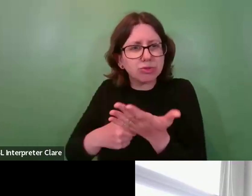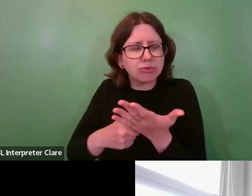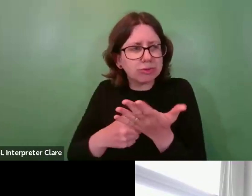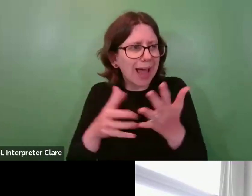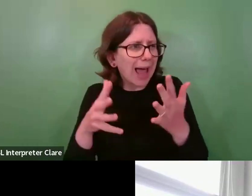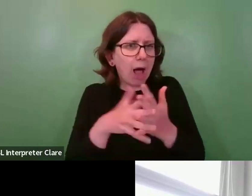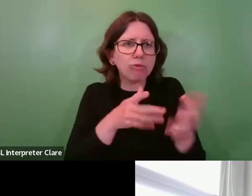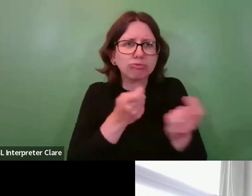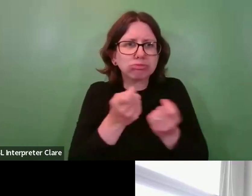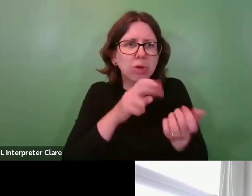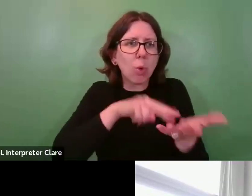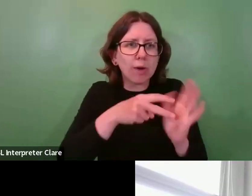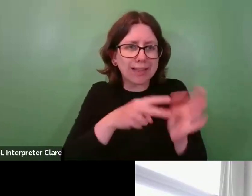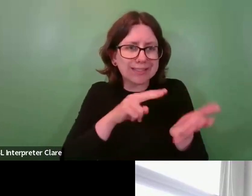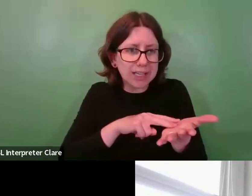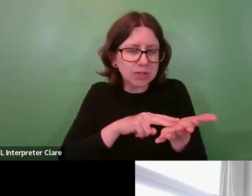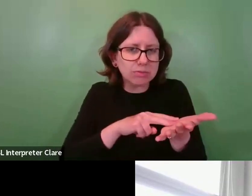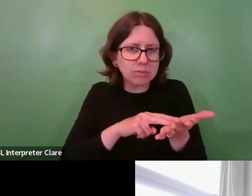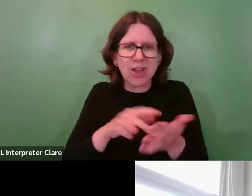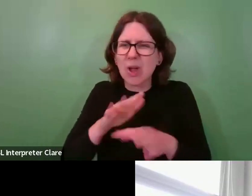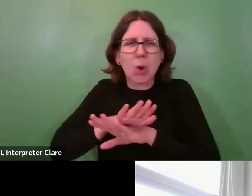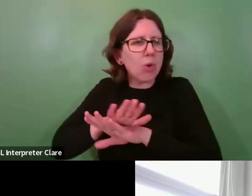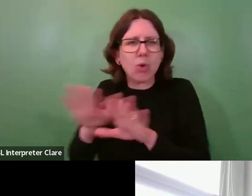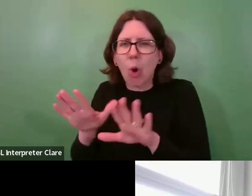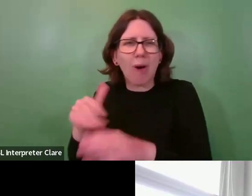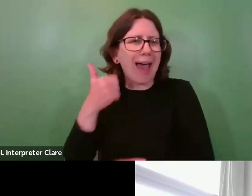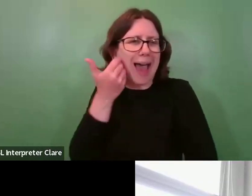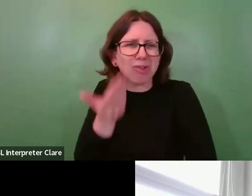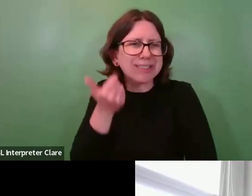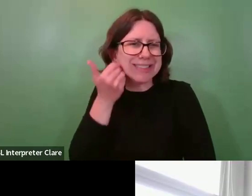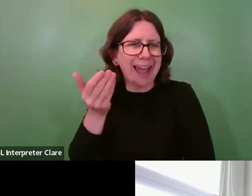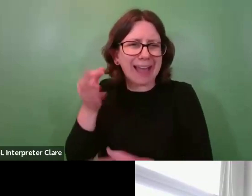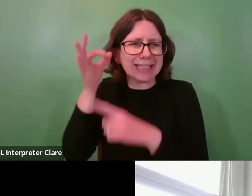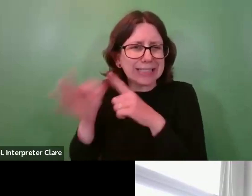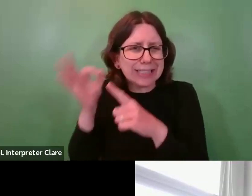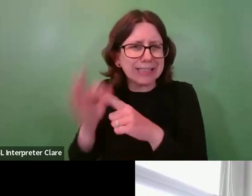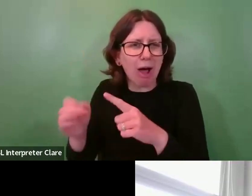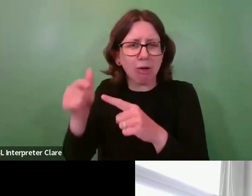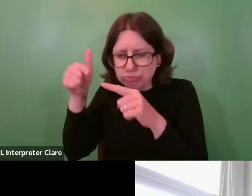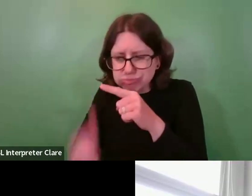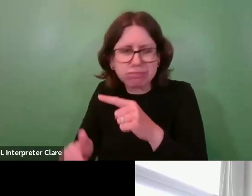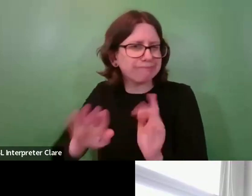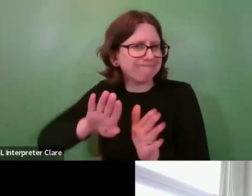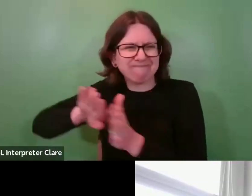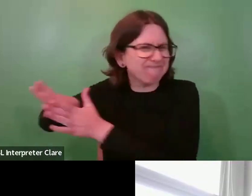be run rather than getting into the day-to-day details. So